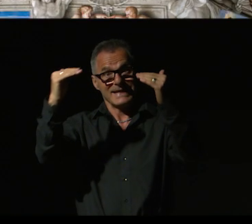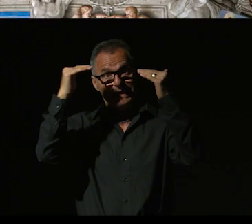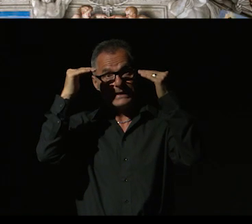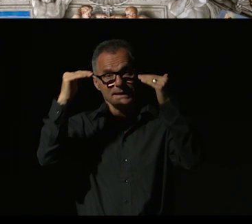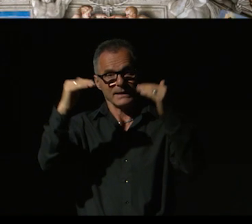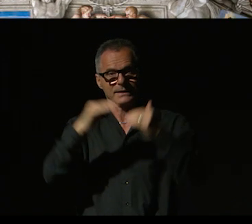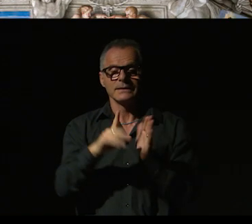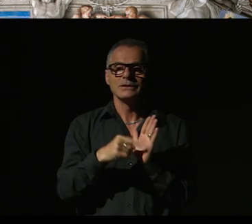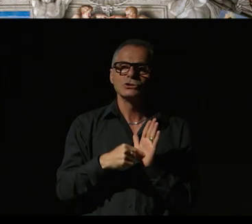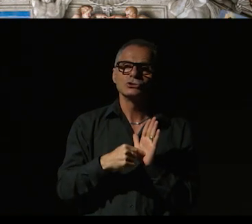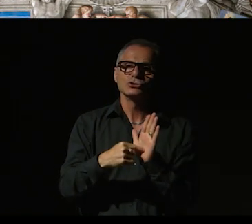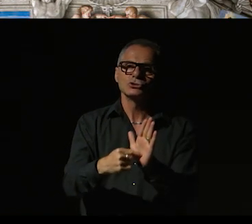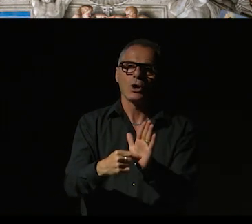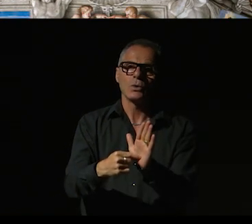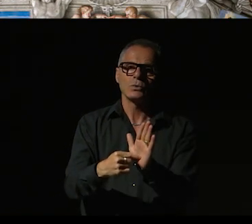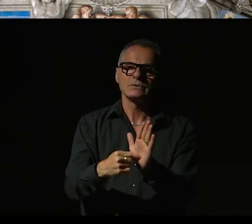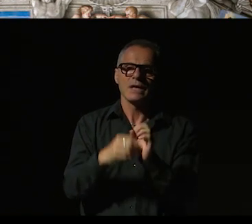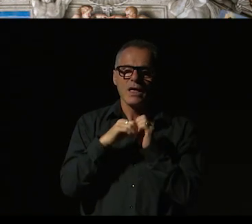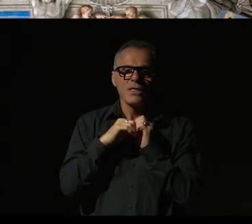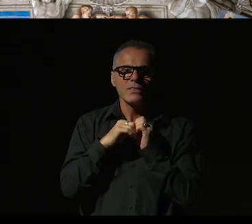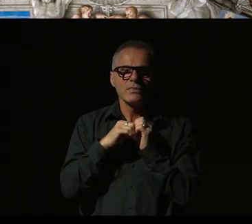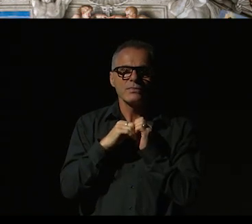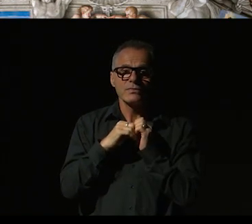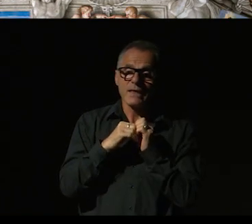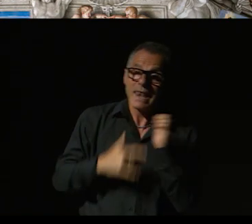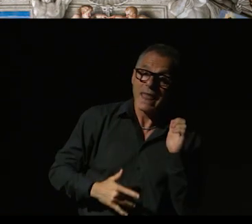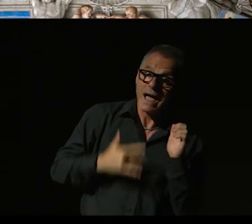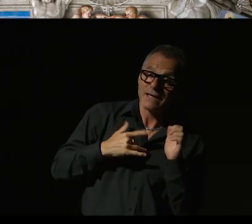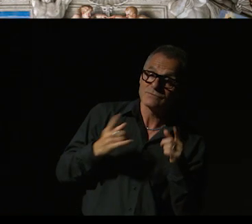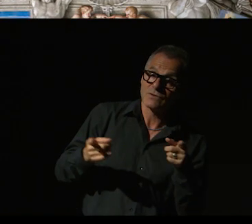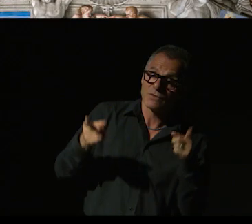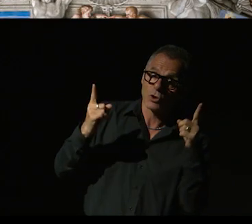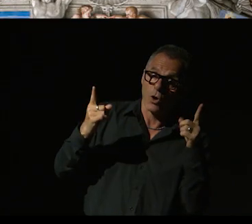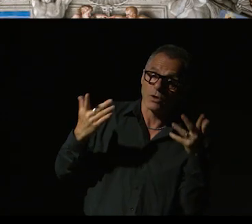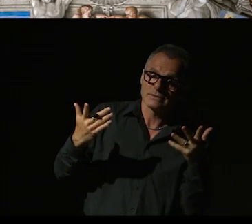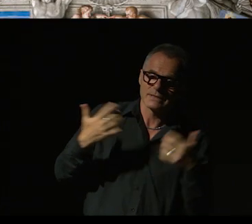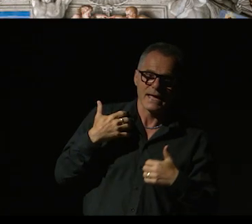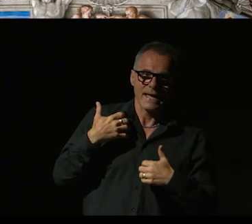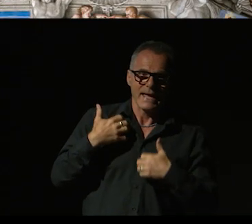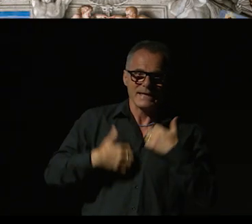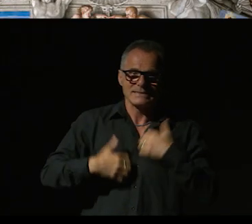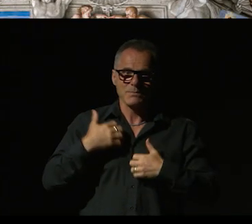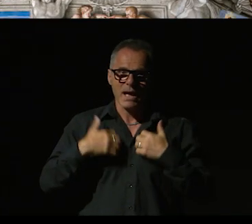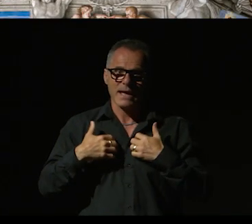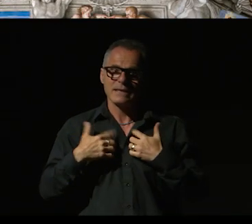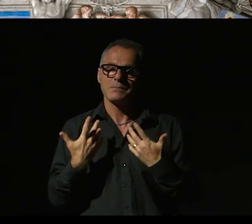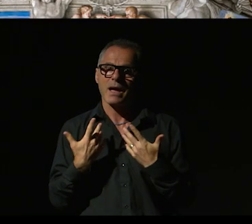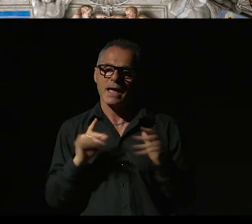it depicts the loves of the lives of the gods inspired by Ovid's 'Metamorphoses'.